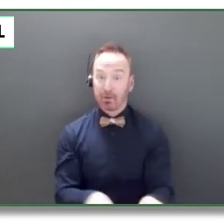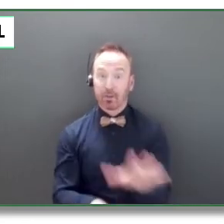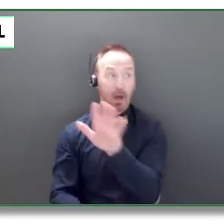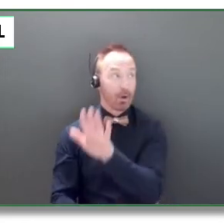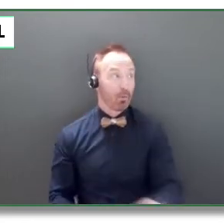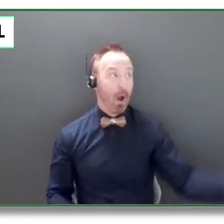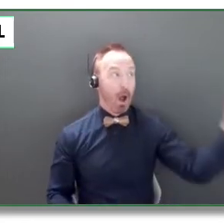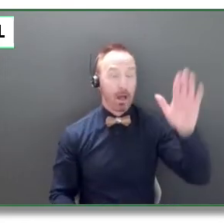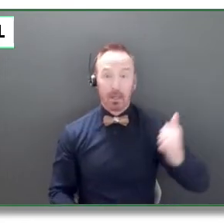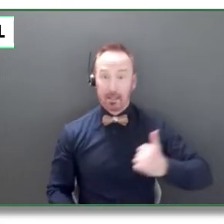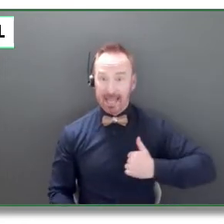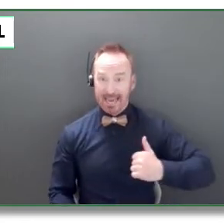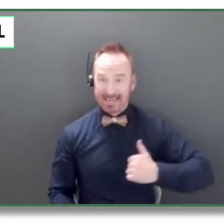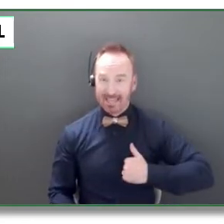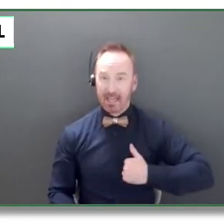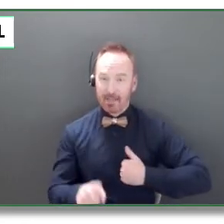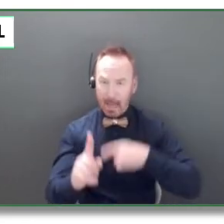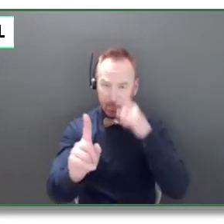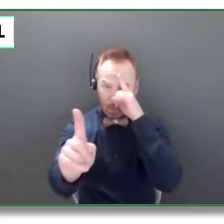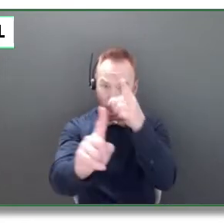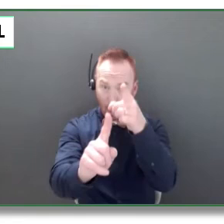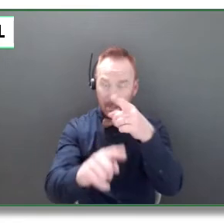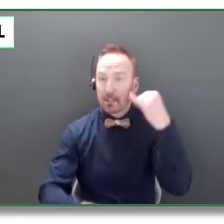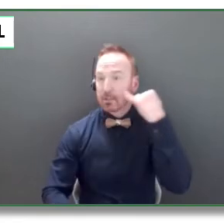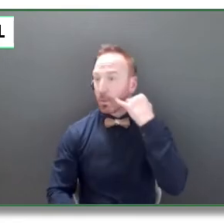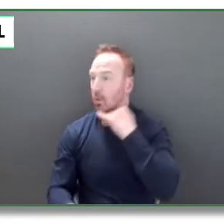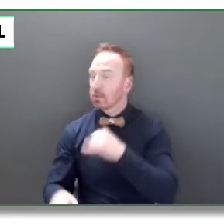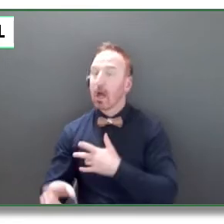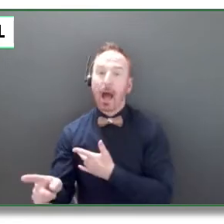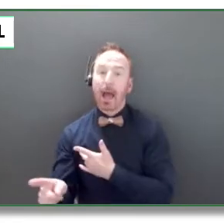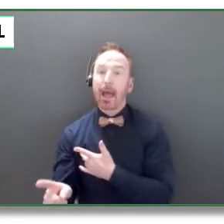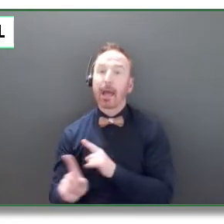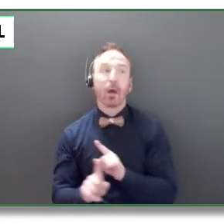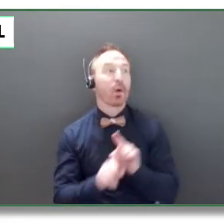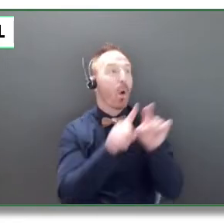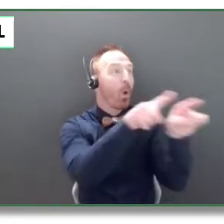someone can travel anywhere and know okay oh that's a that's a blue adapted